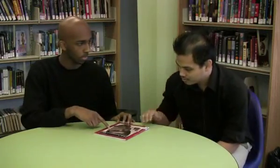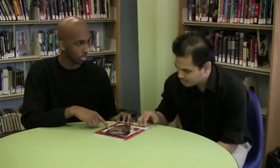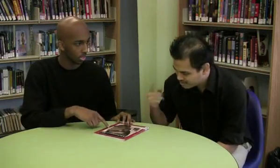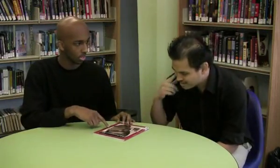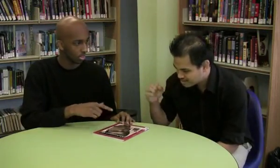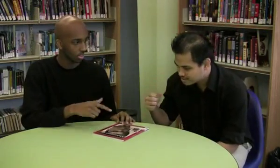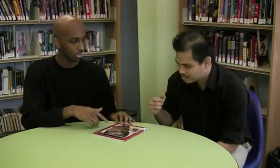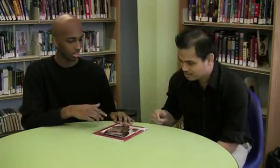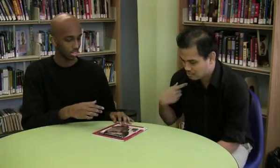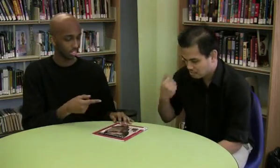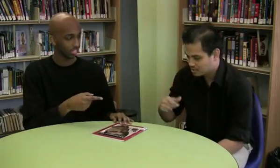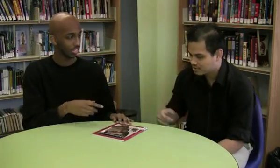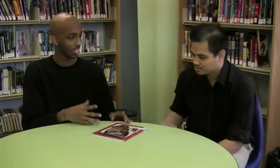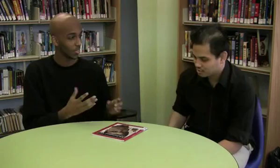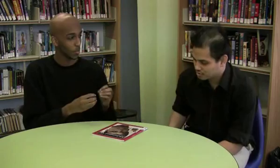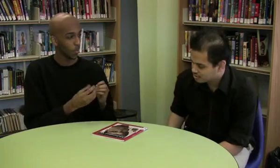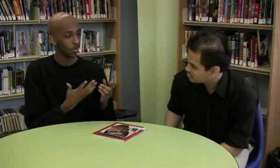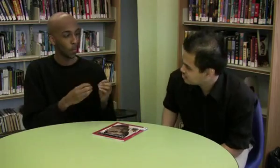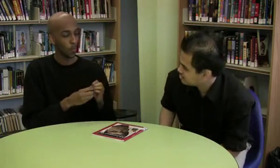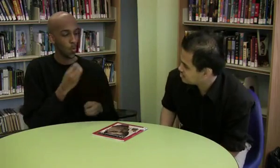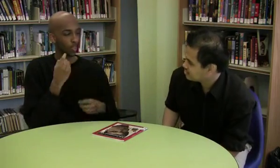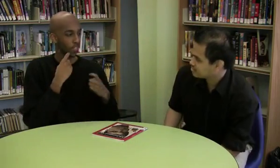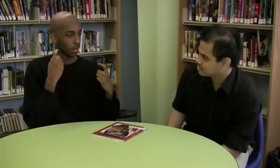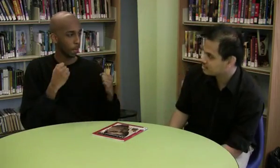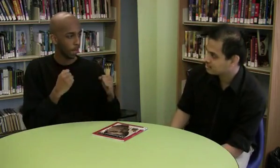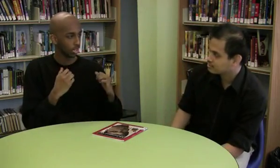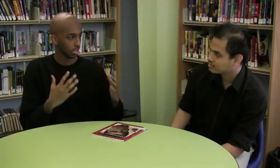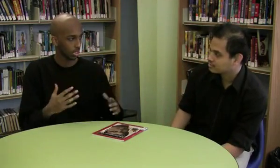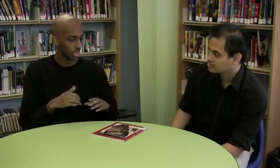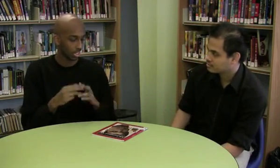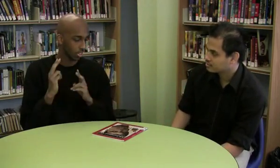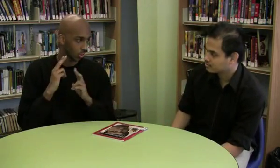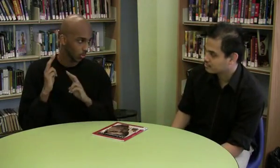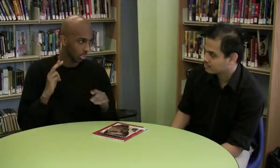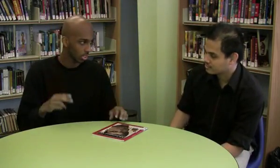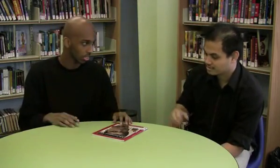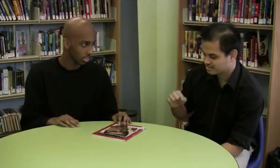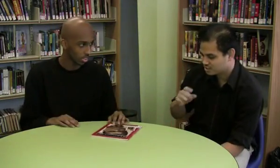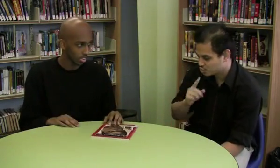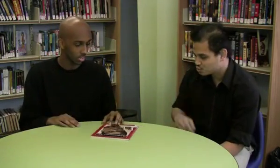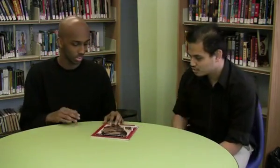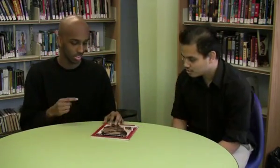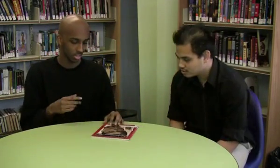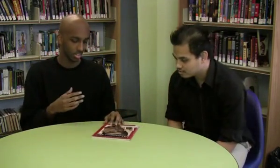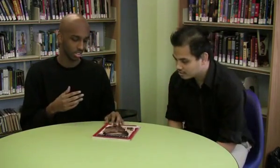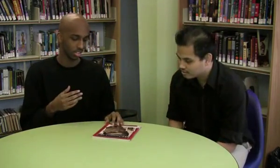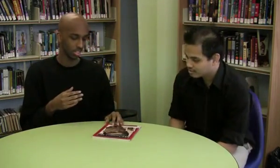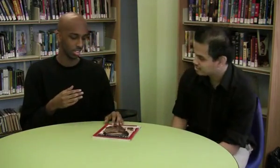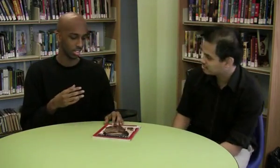Yes, I think so. He is most famous boxer in history. Oh yes.